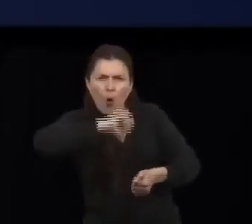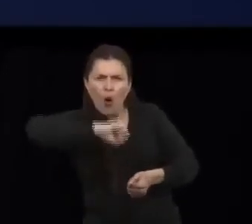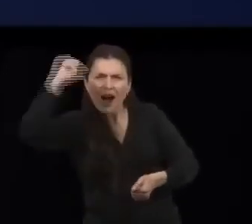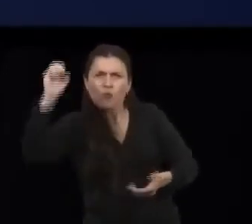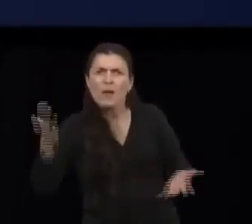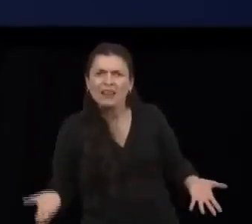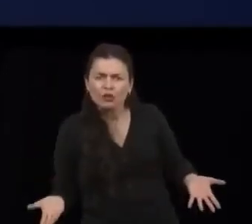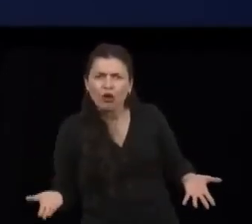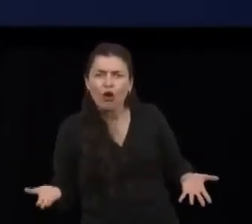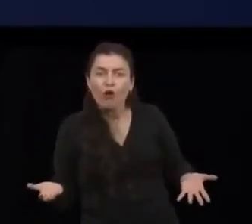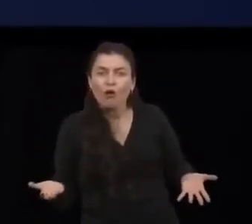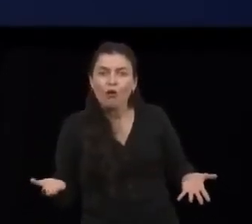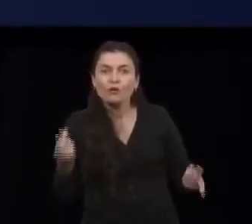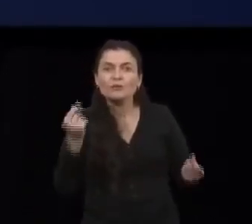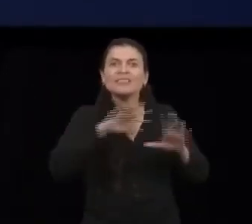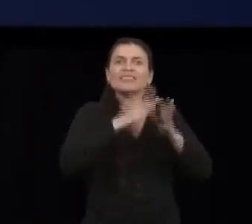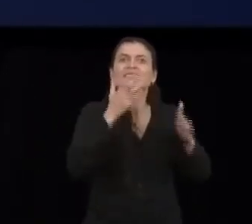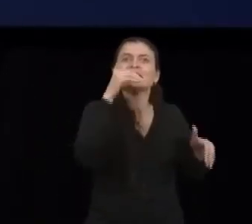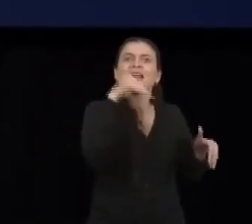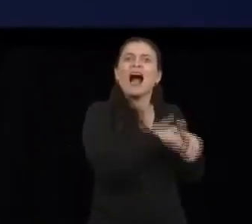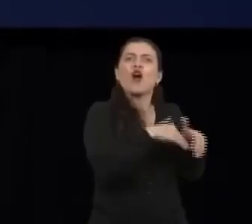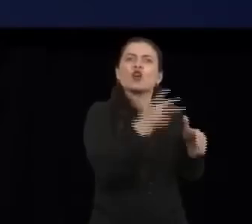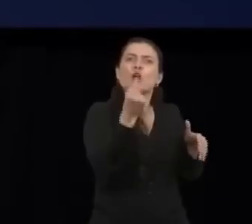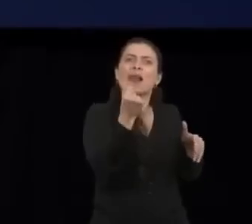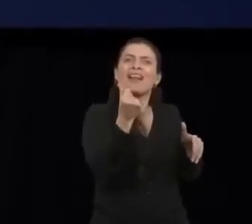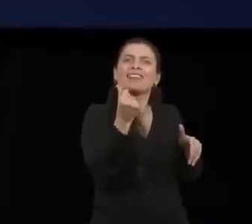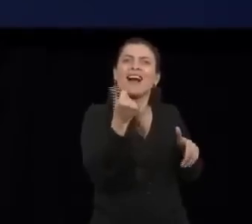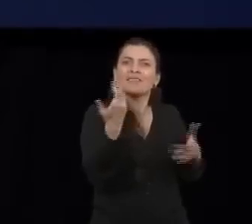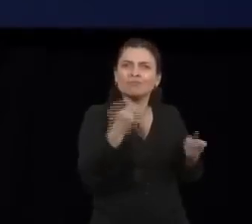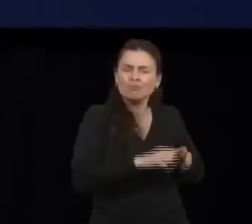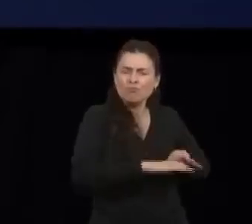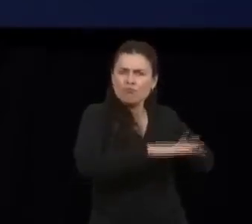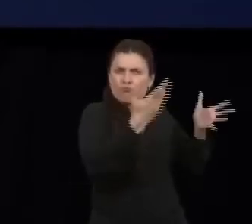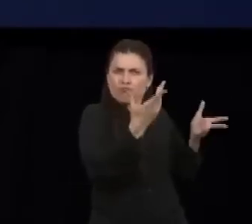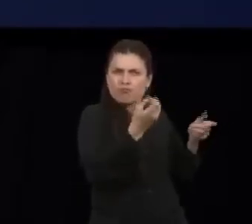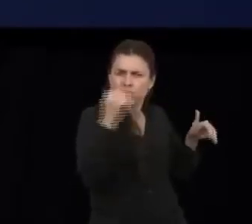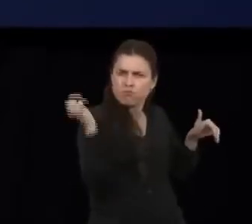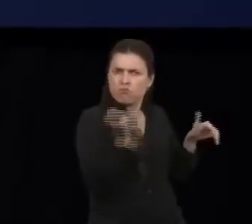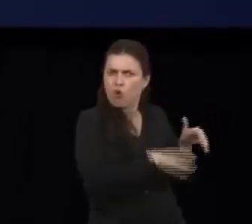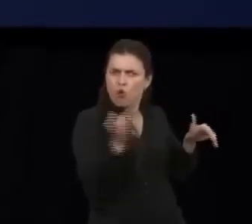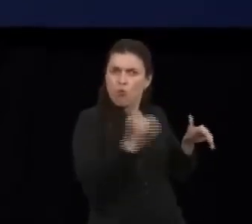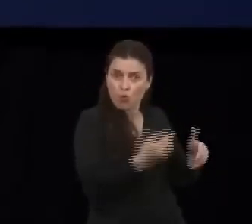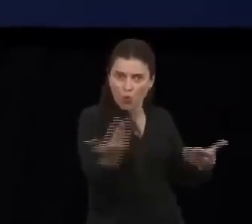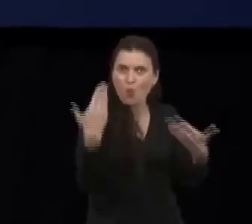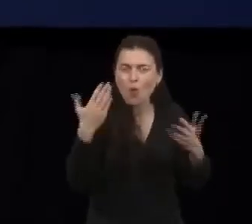the savings increases. And that makes sense, because if you have present goods